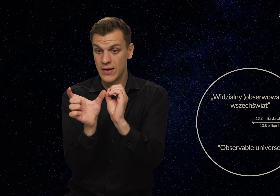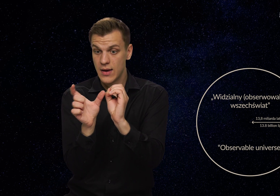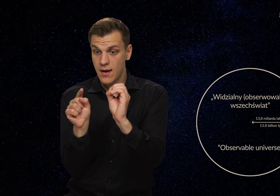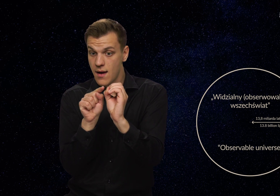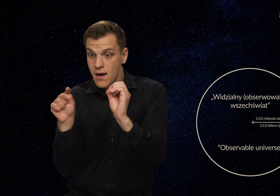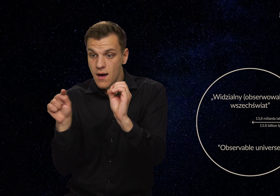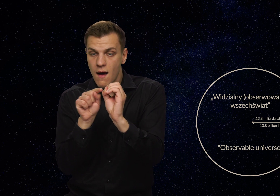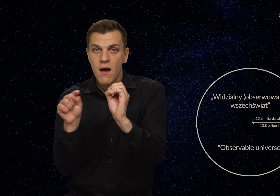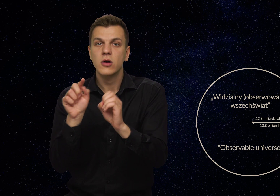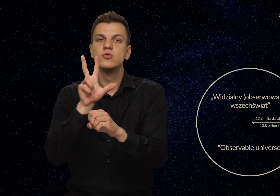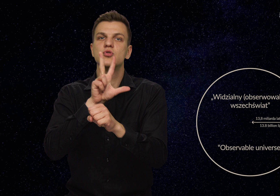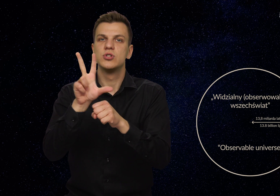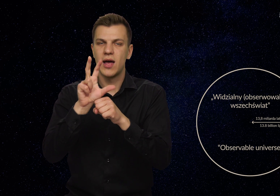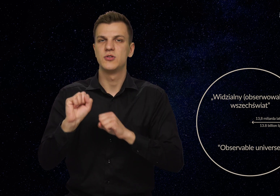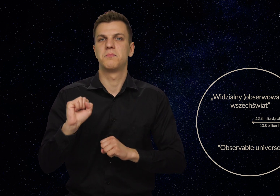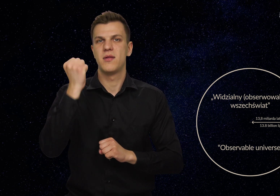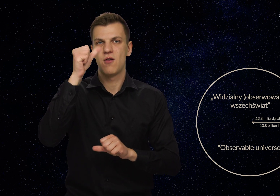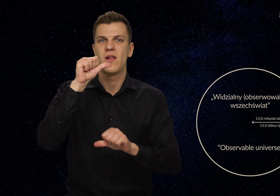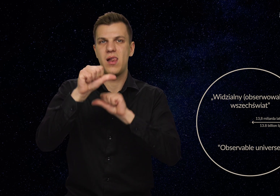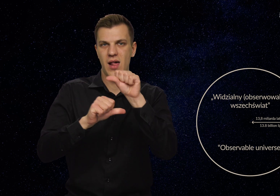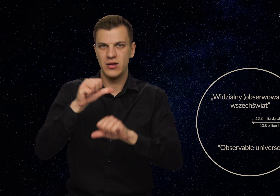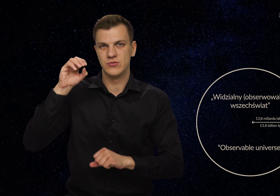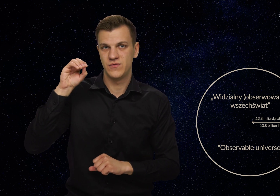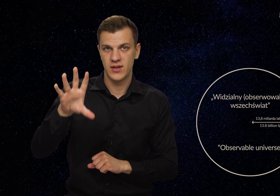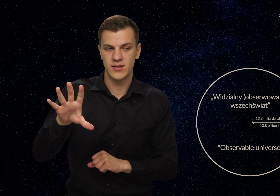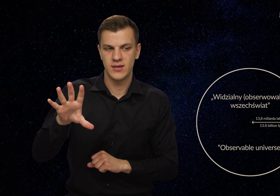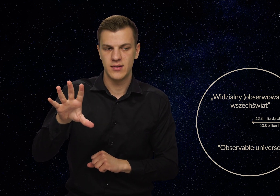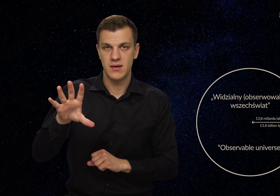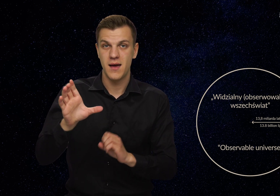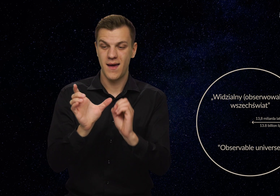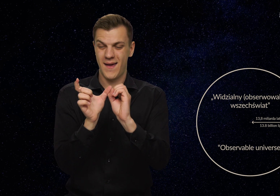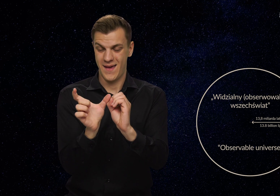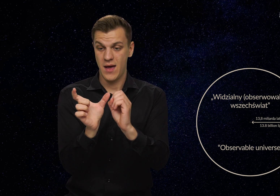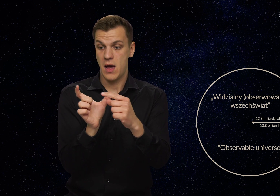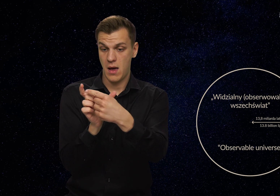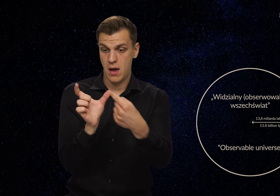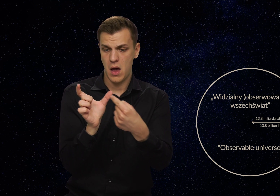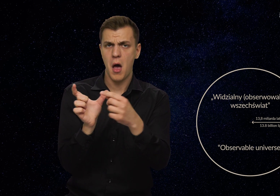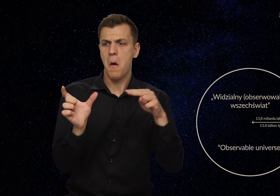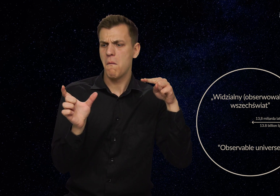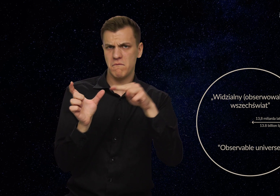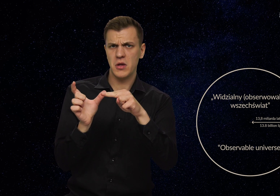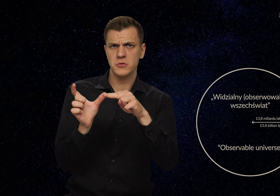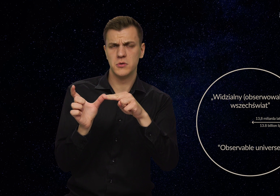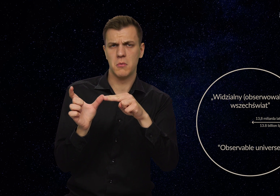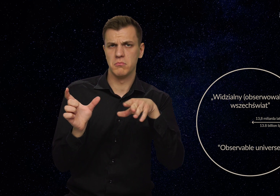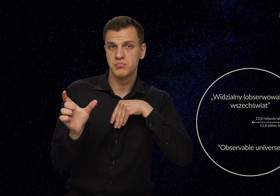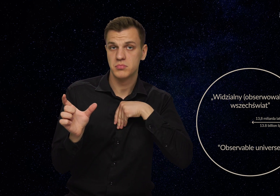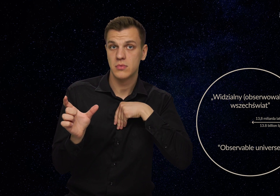with a radius of more than 13 billion light years. And this is the only part of the universe we can see.